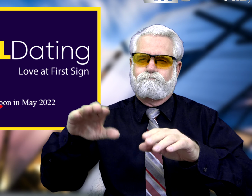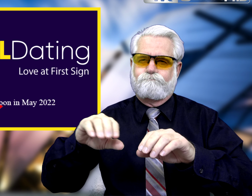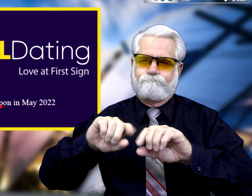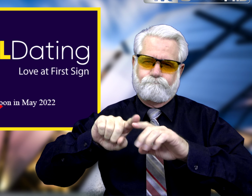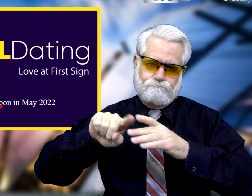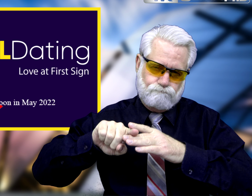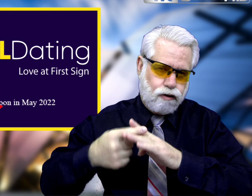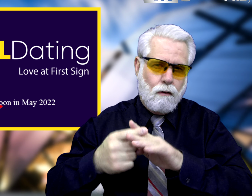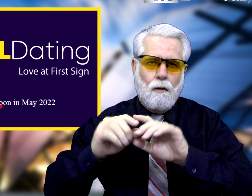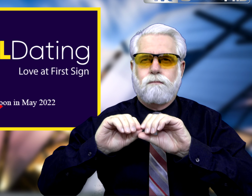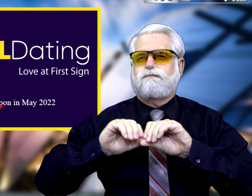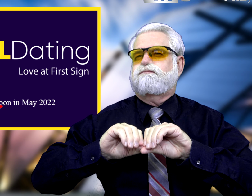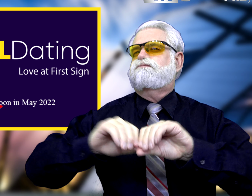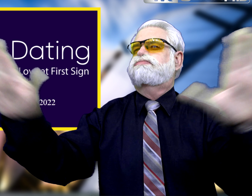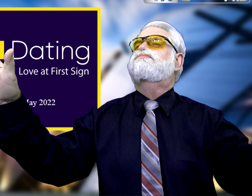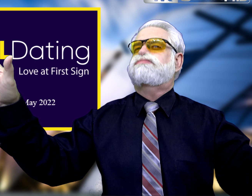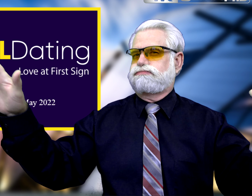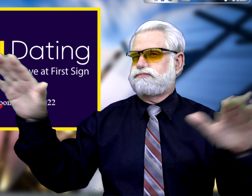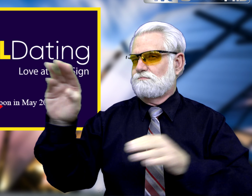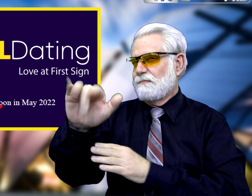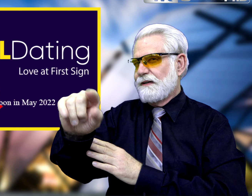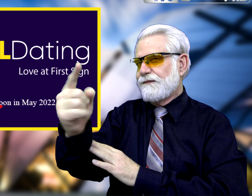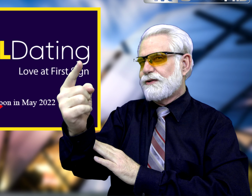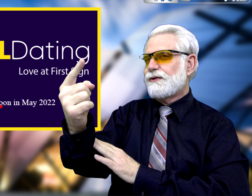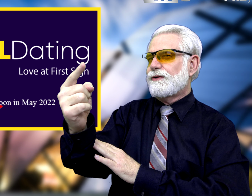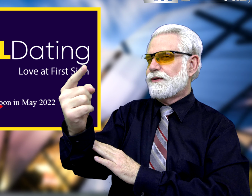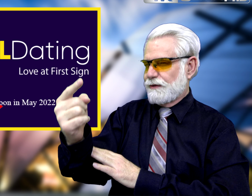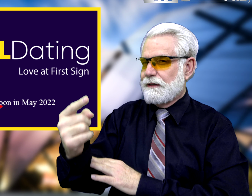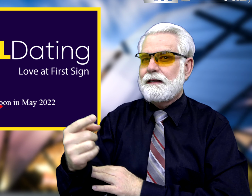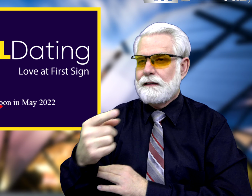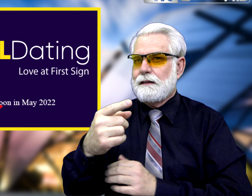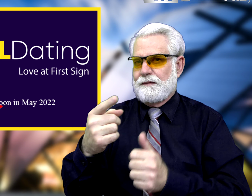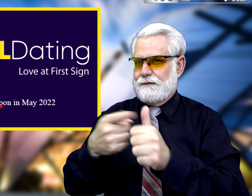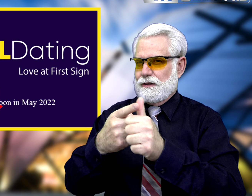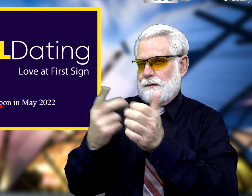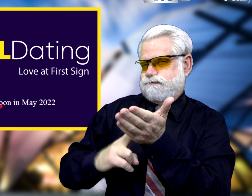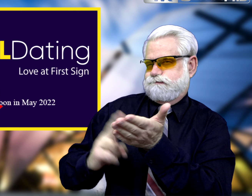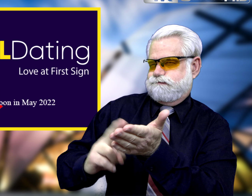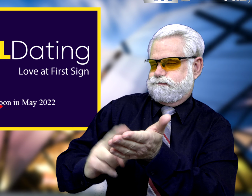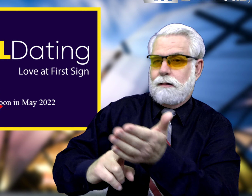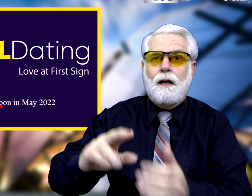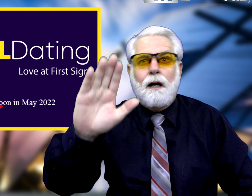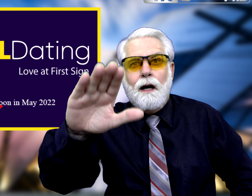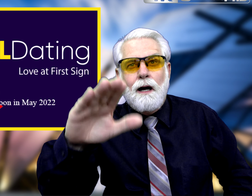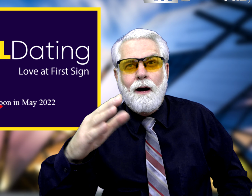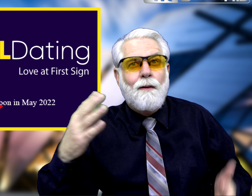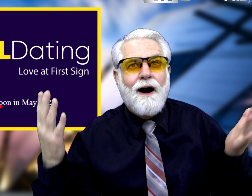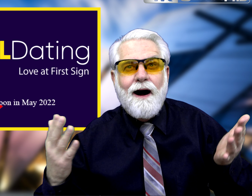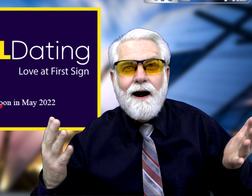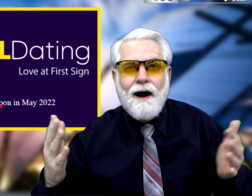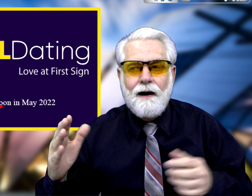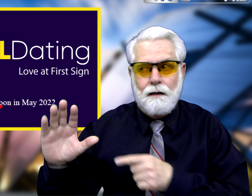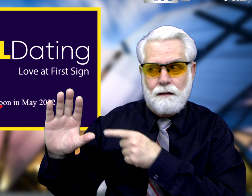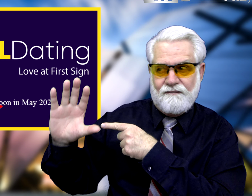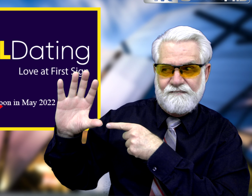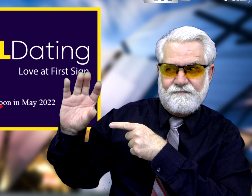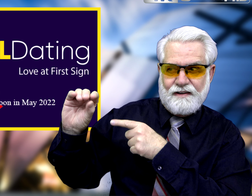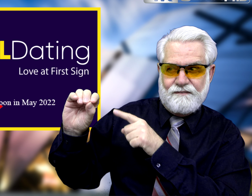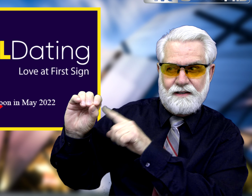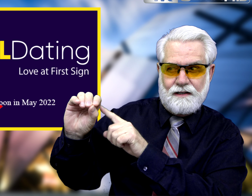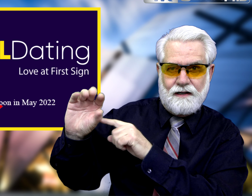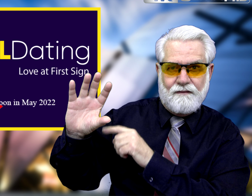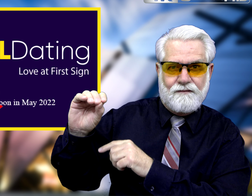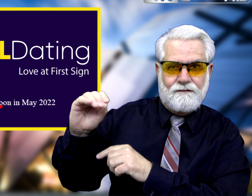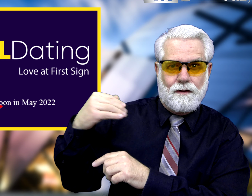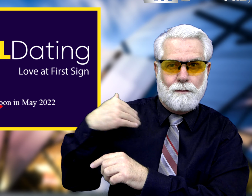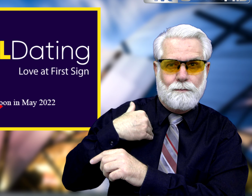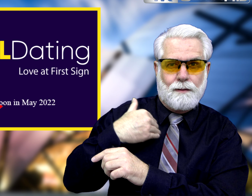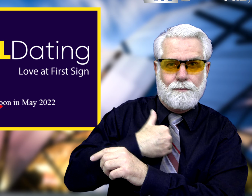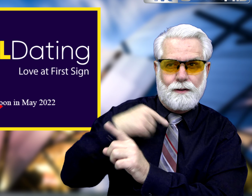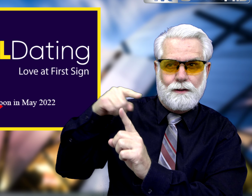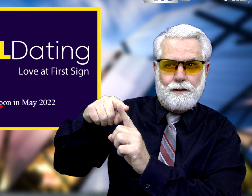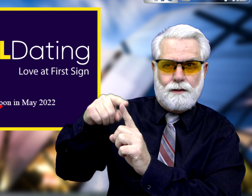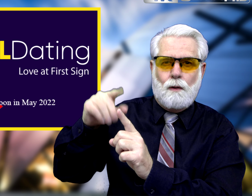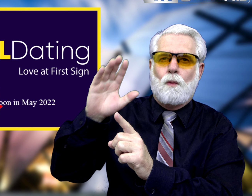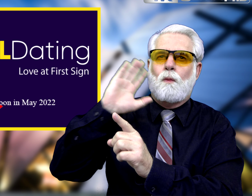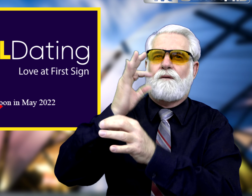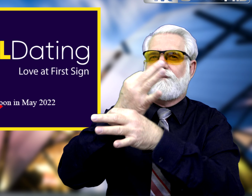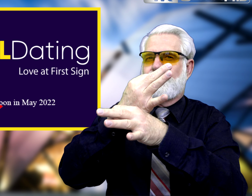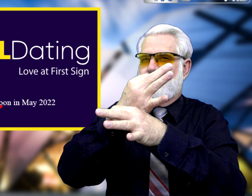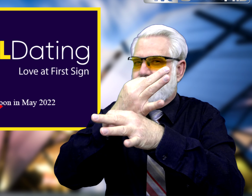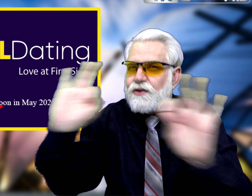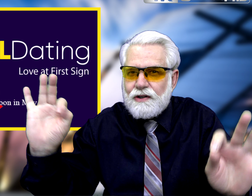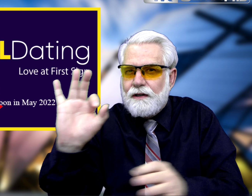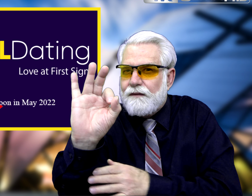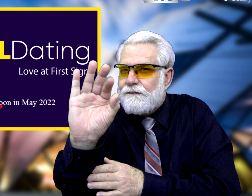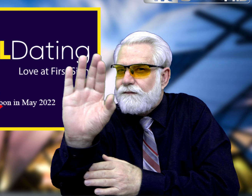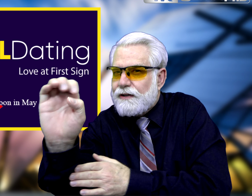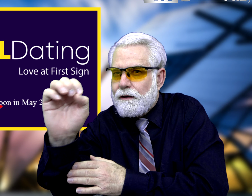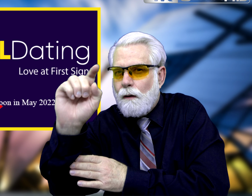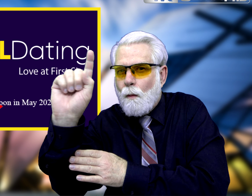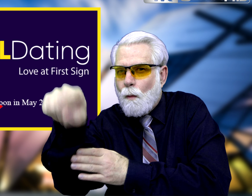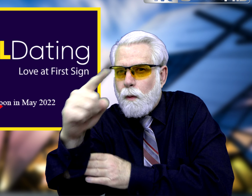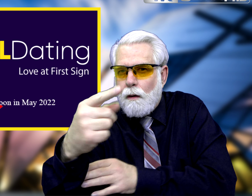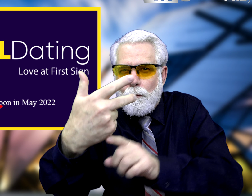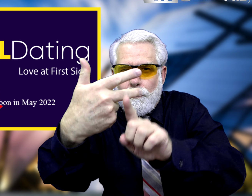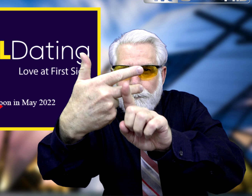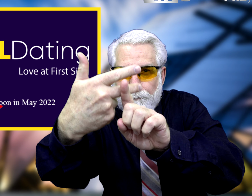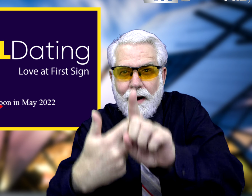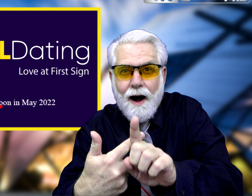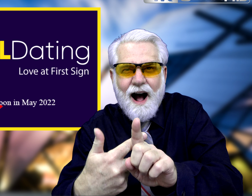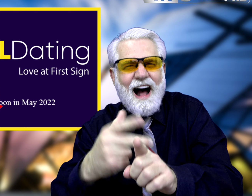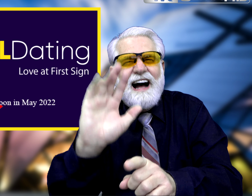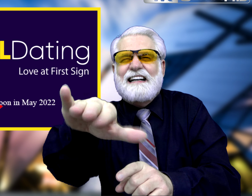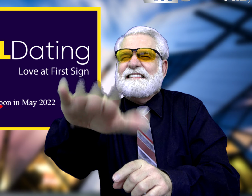May 1 will officially launch. If you sign up early, 50 members will have the first three months free!